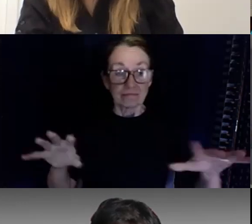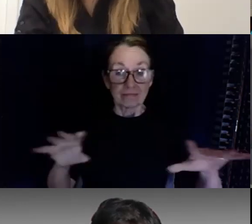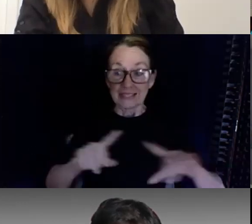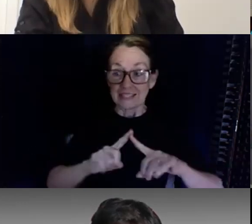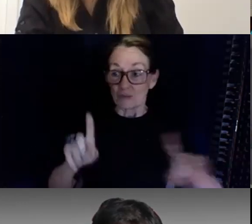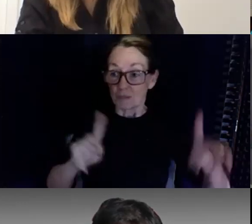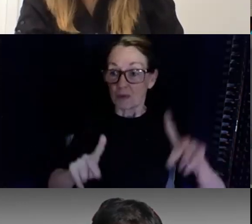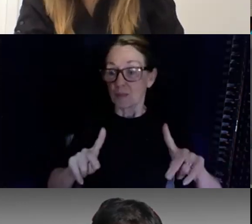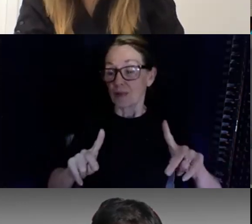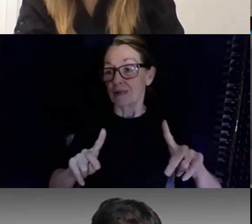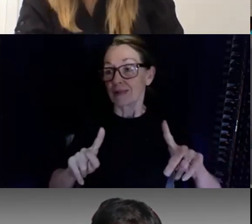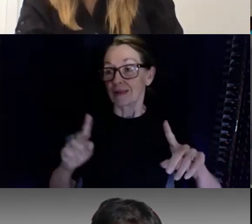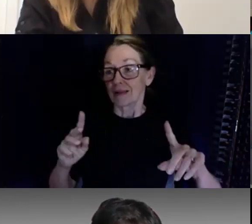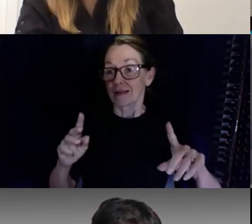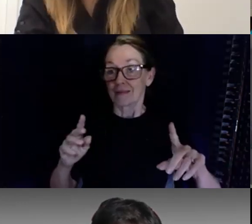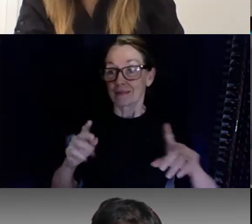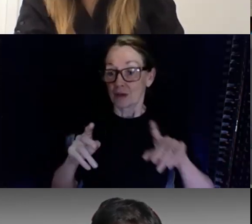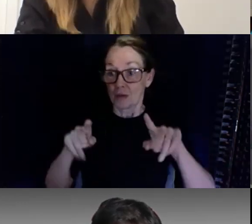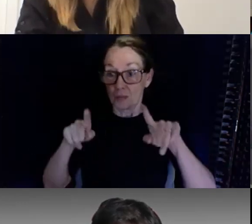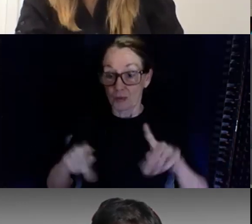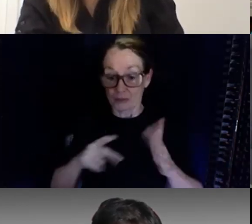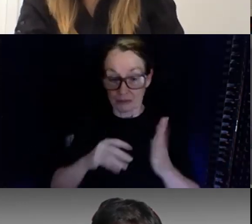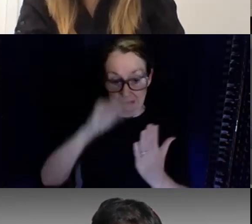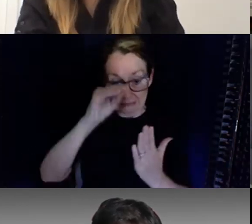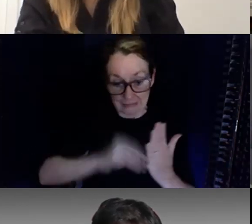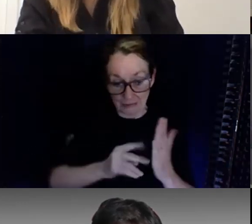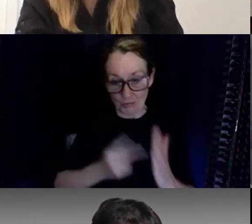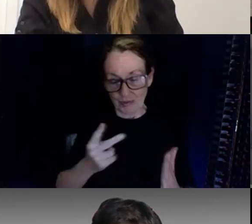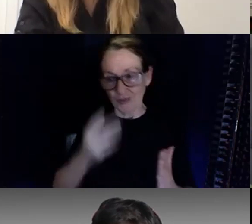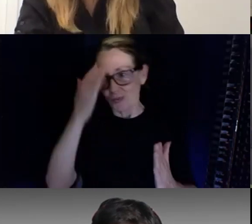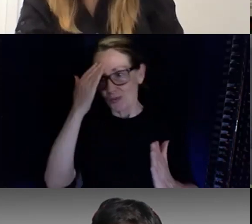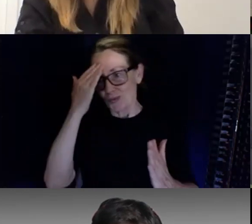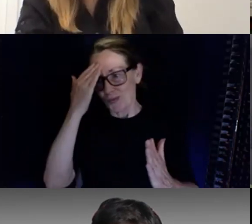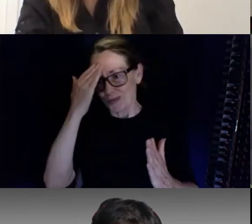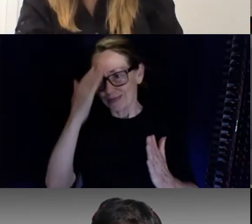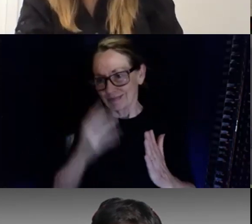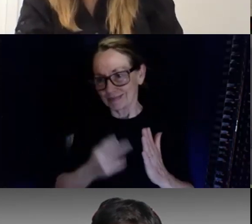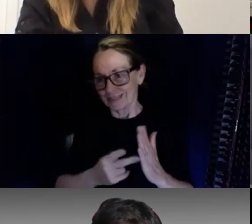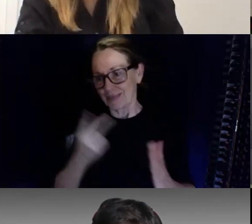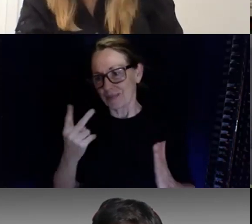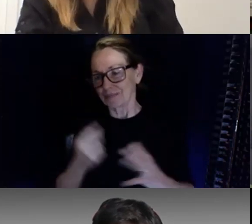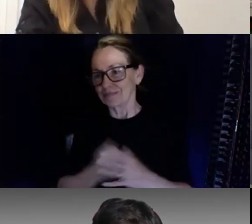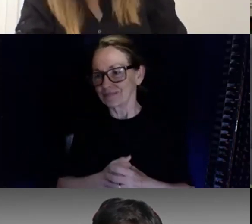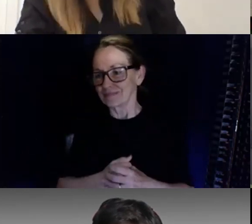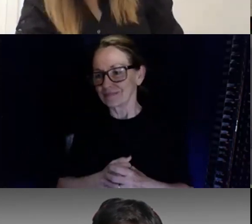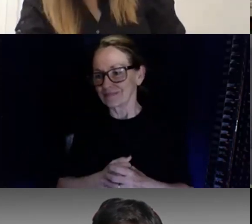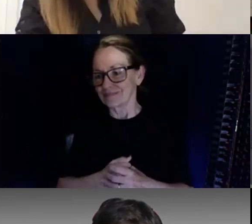SO, DO YOU HAVE AN AVENUE TO DETERMINE IF IT'S A DUPLICATE OR NOT?